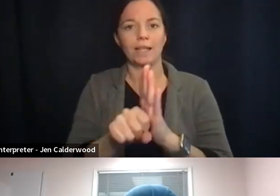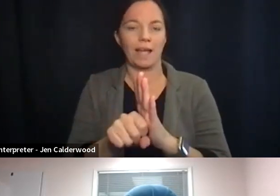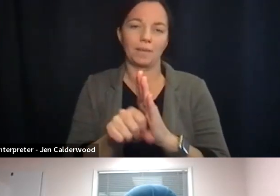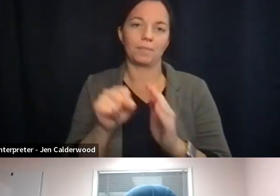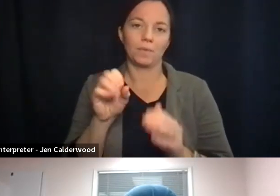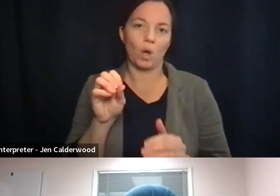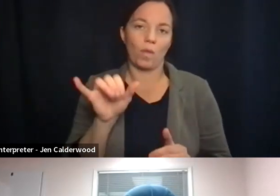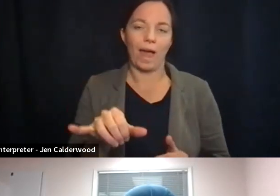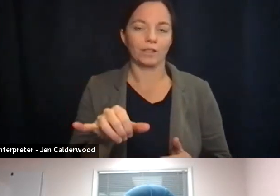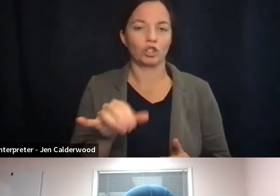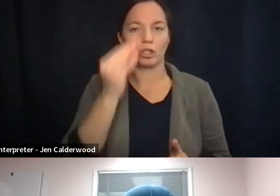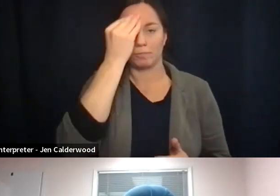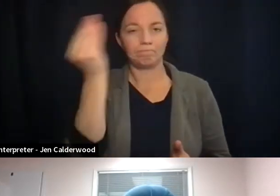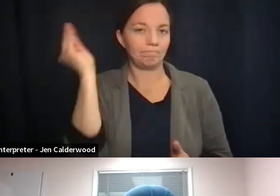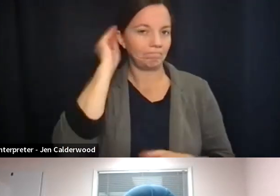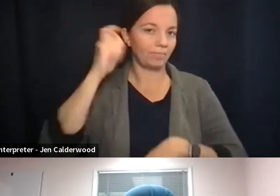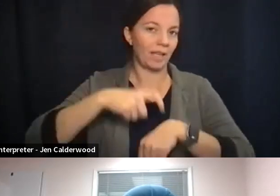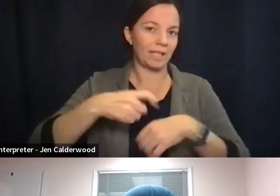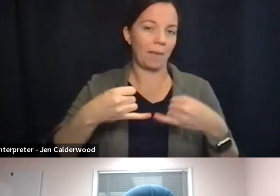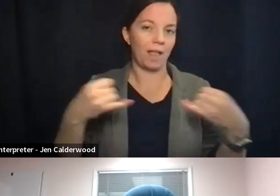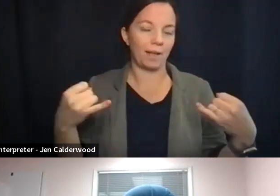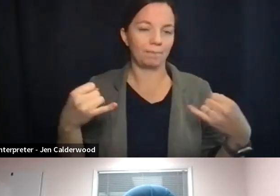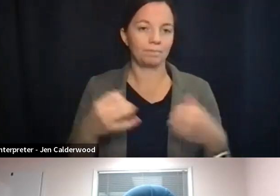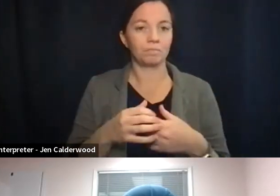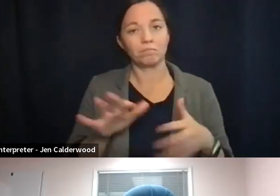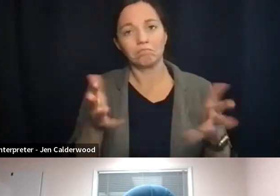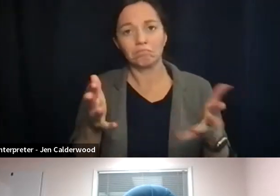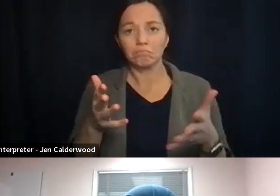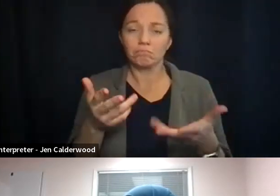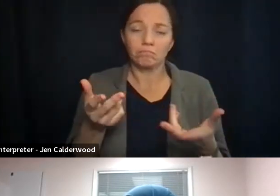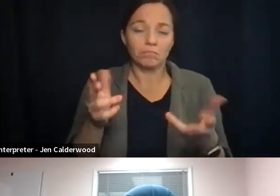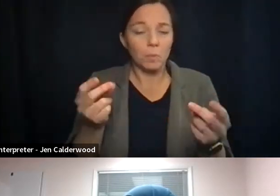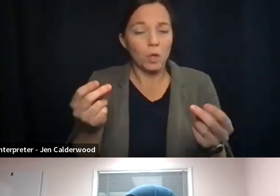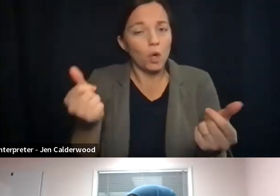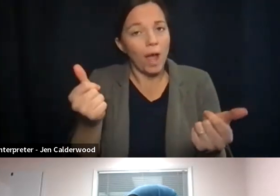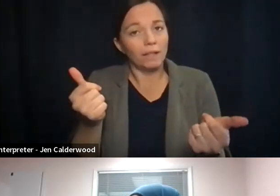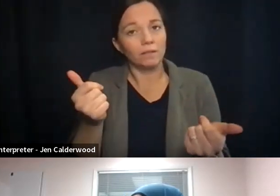And then on the other far right column are those heighten scrutiny reports if they've done and have posted them, you know, turn around time is taking about six to eight weeks for them to get a report finalized and sent out to a state. So just sort of a time frame that we're looking at.